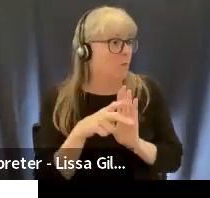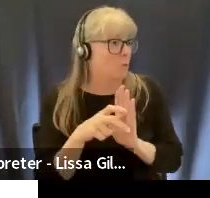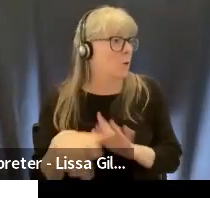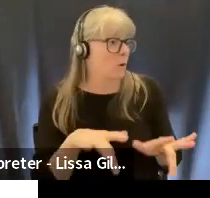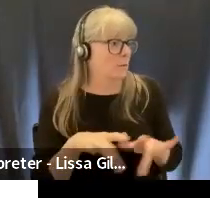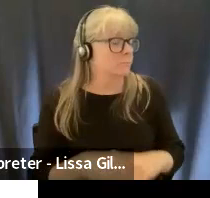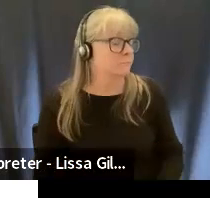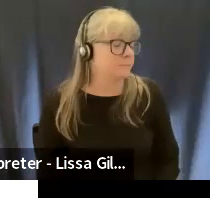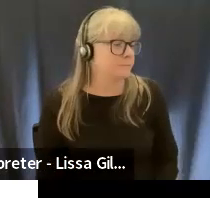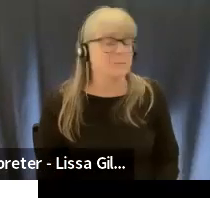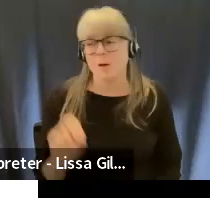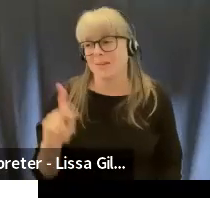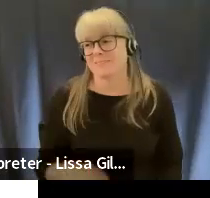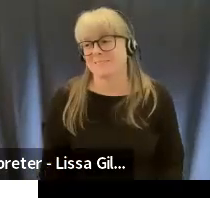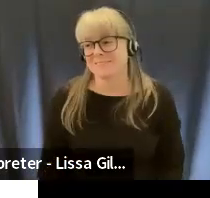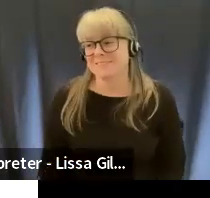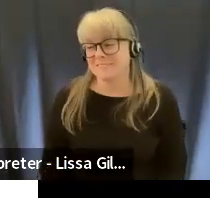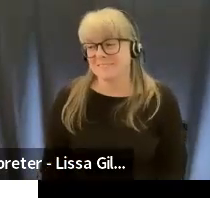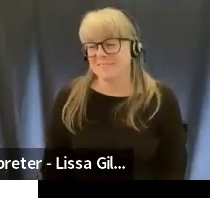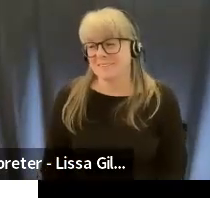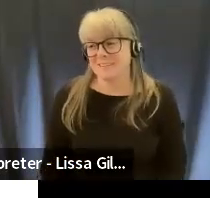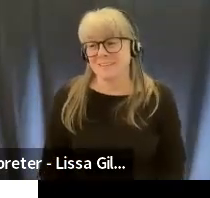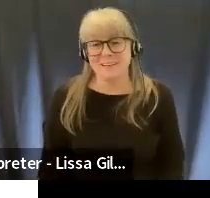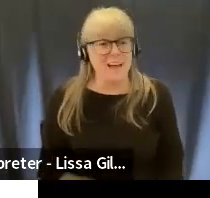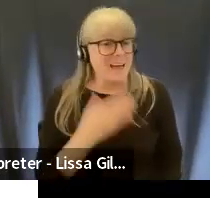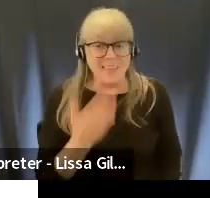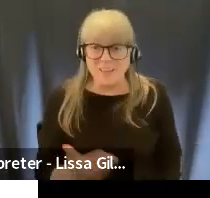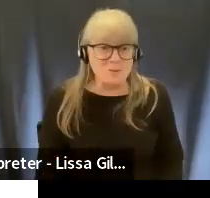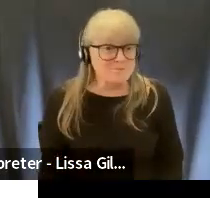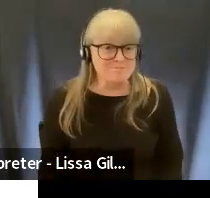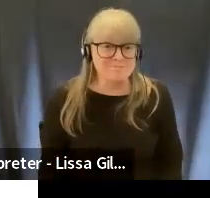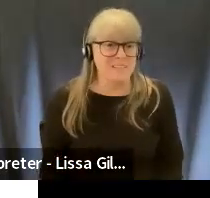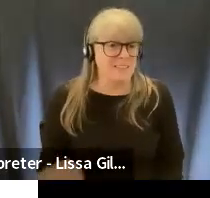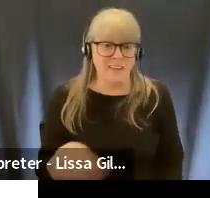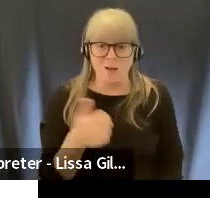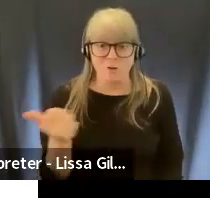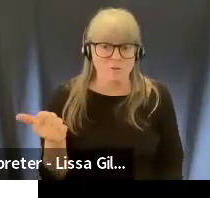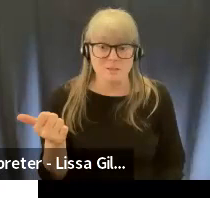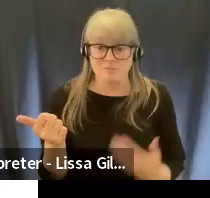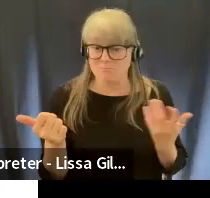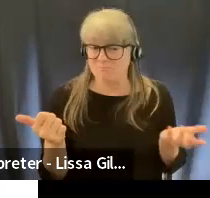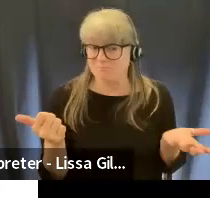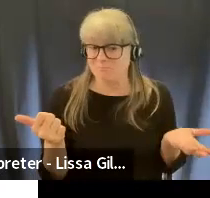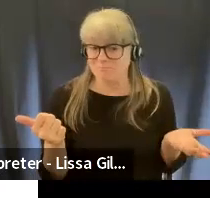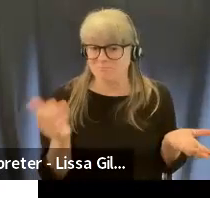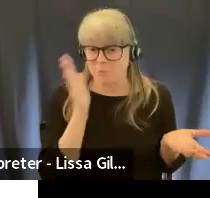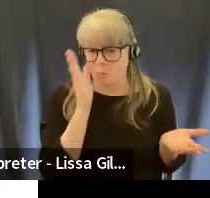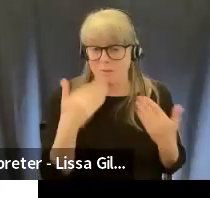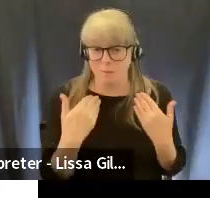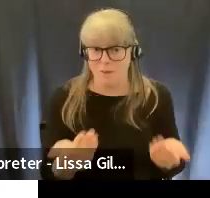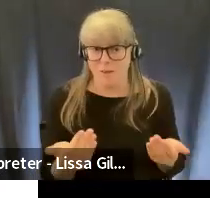You like me to send that to you. And you. Okay.